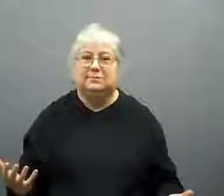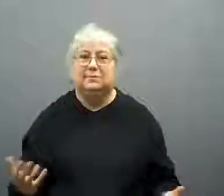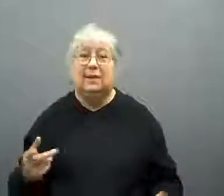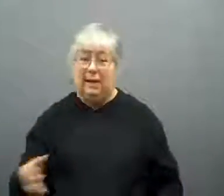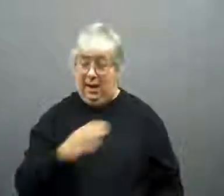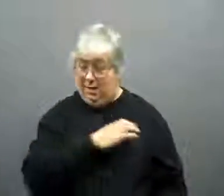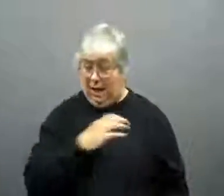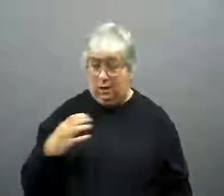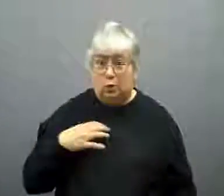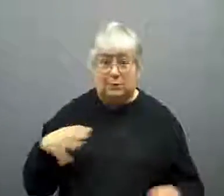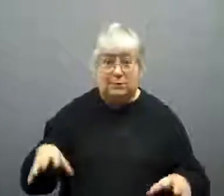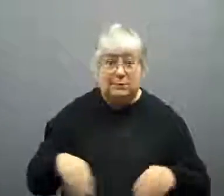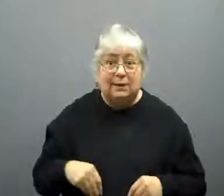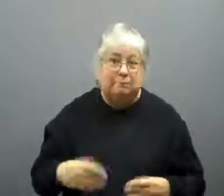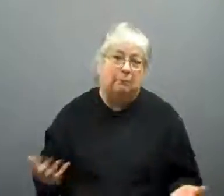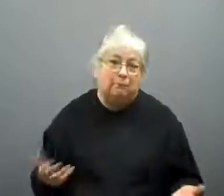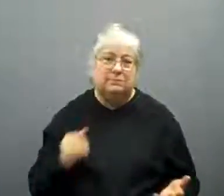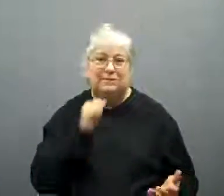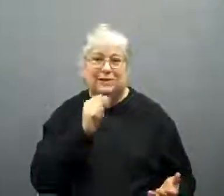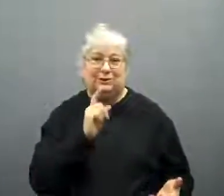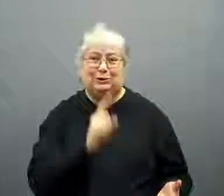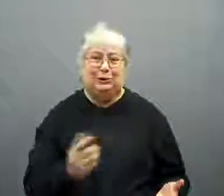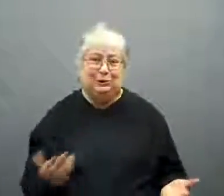It's not certain that Congress will agree to them.